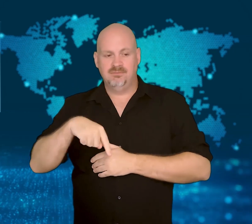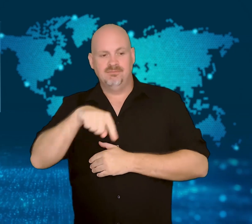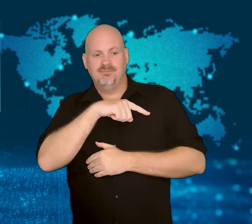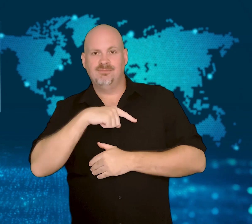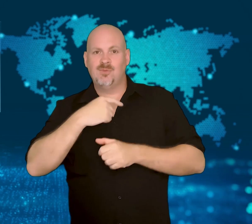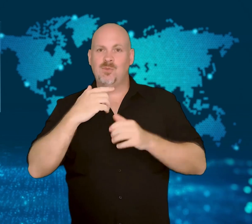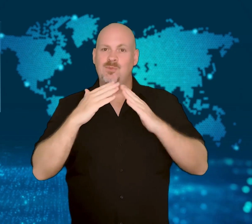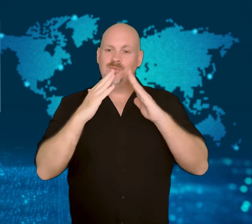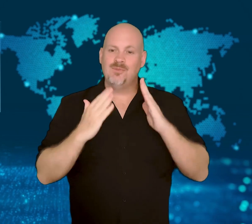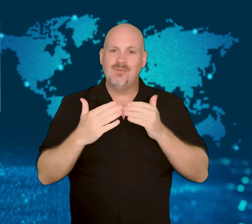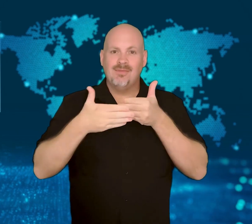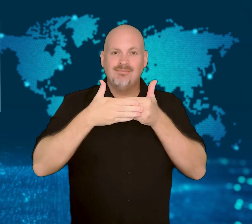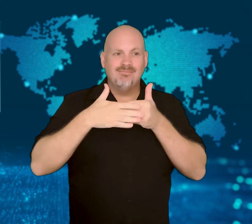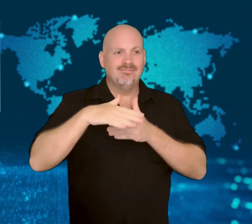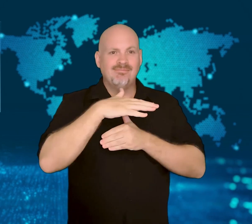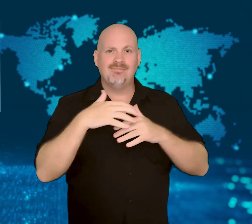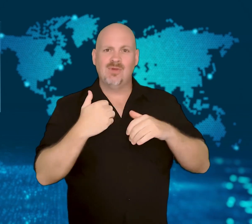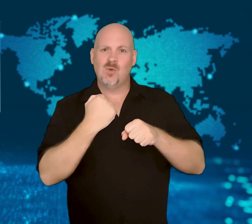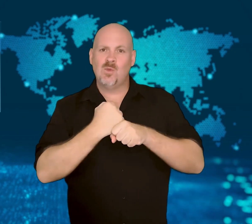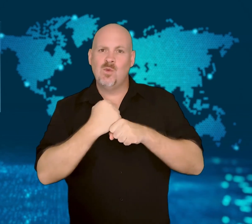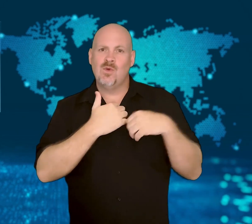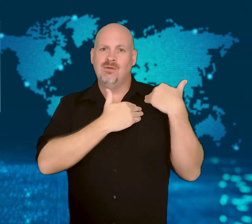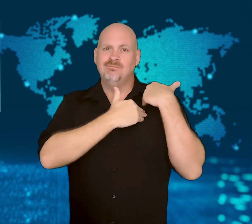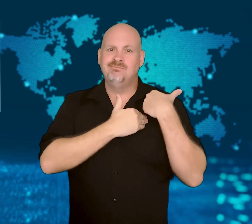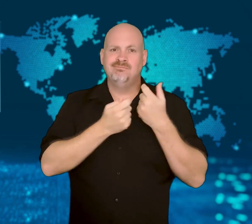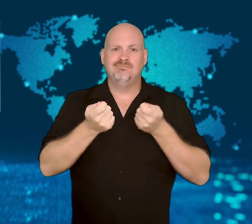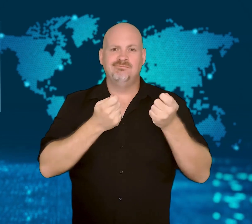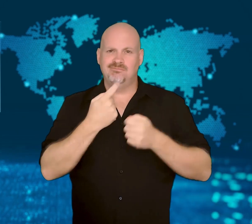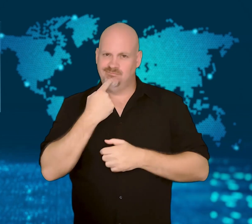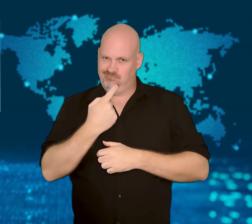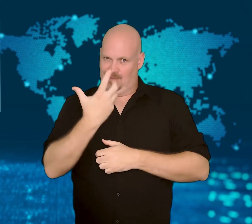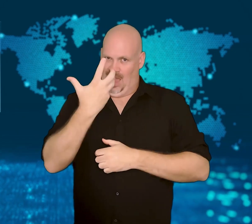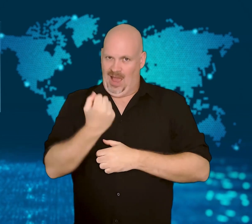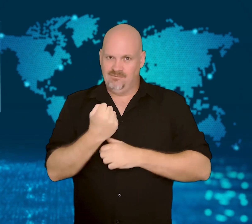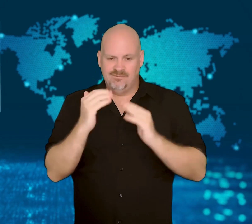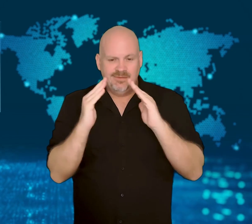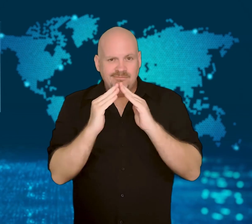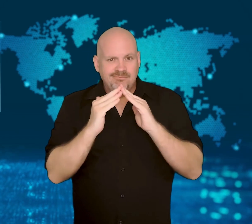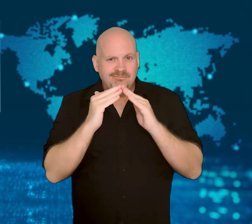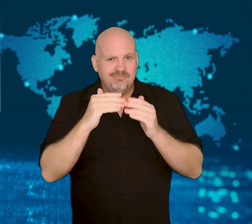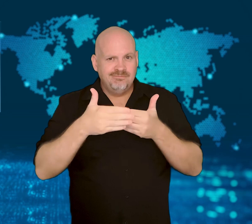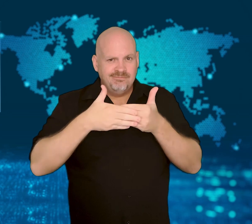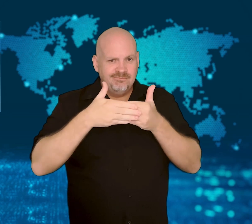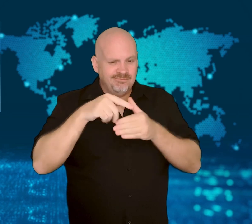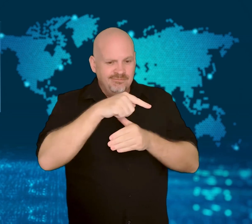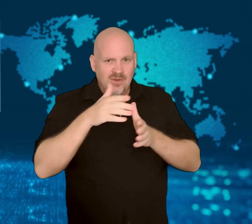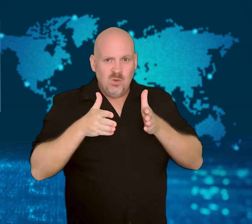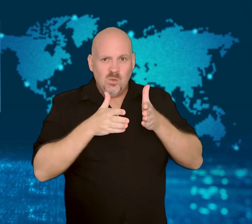Administrators at the plant say it is at risk of melting down,